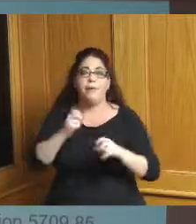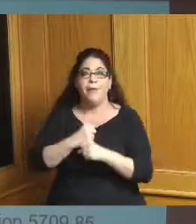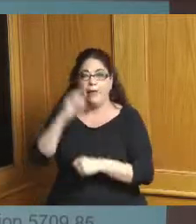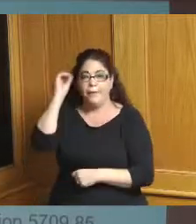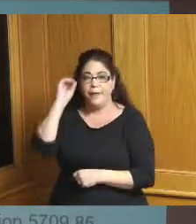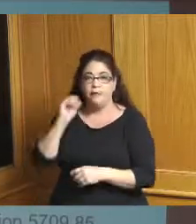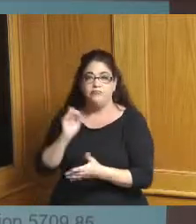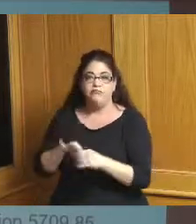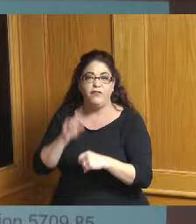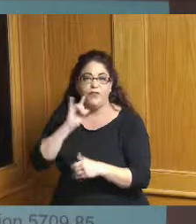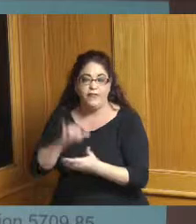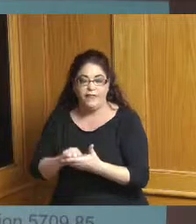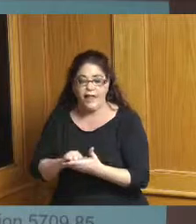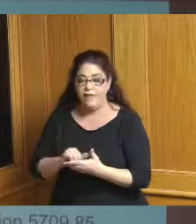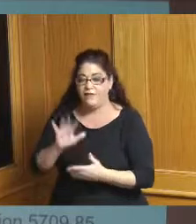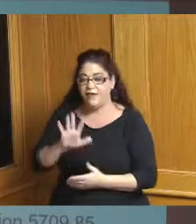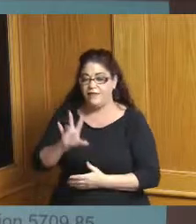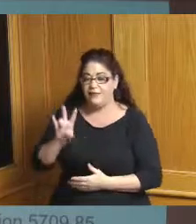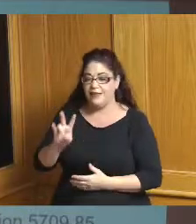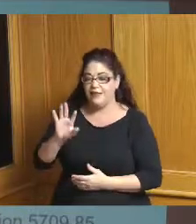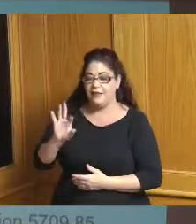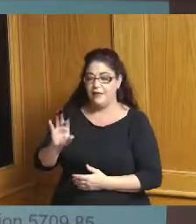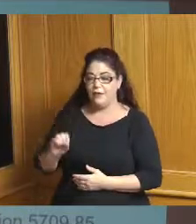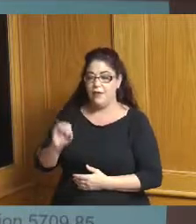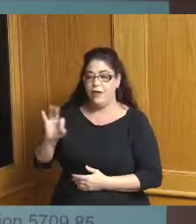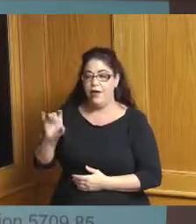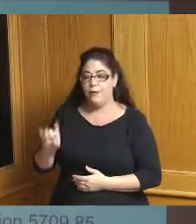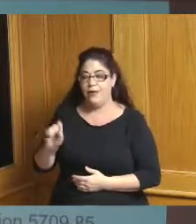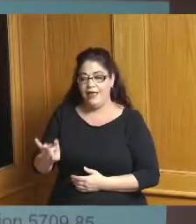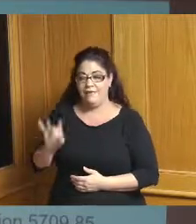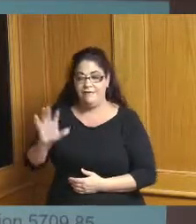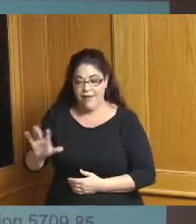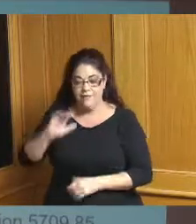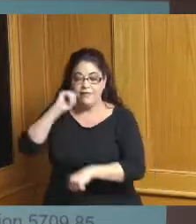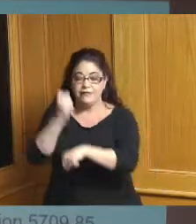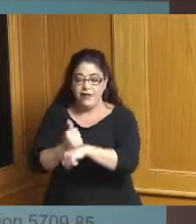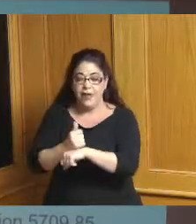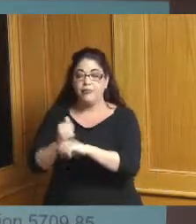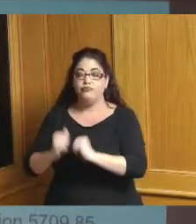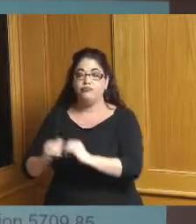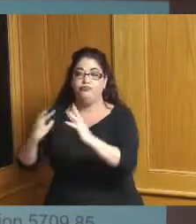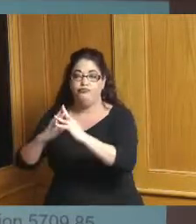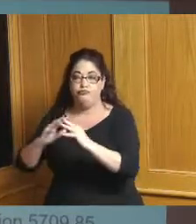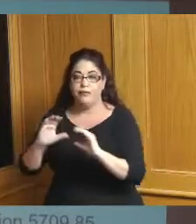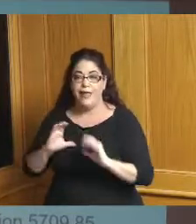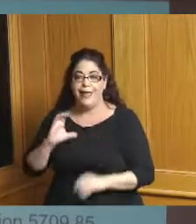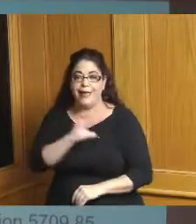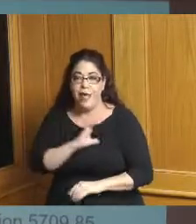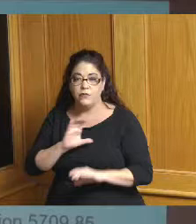revised code 5709.85 that establishes the TIRC and it designates who is on the Tax Incentive